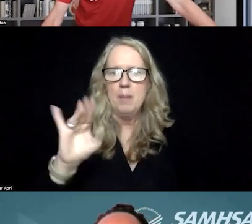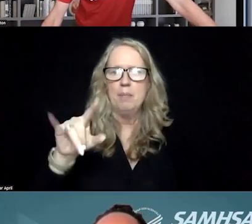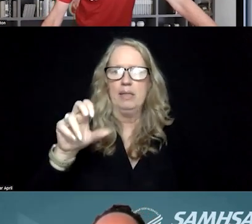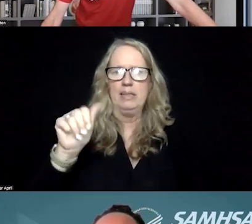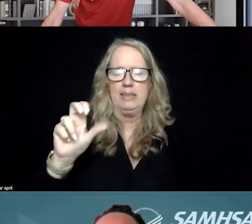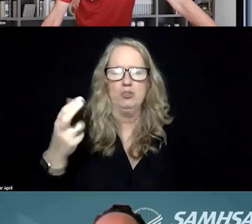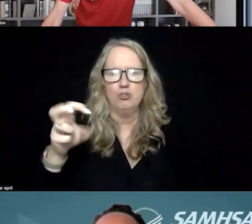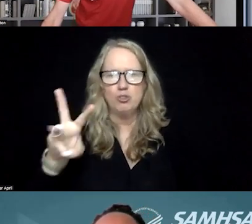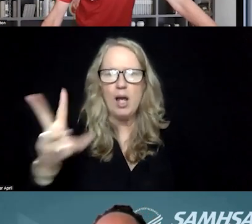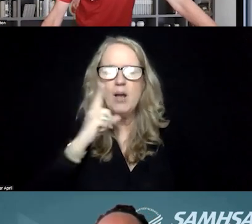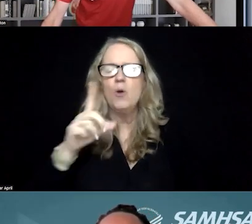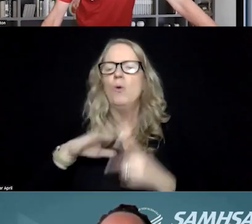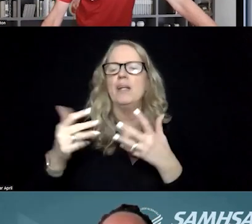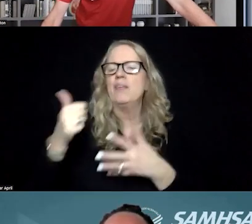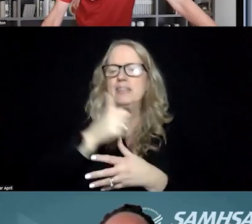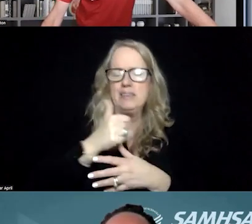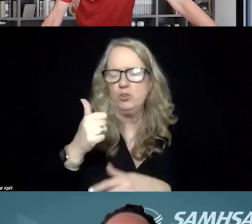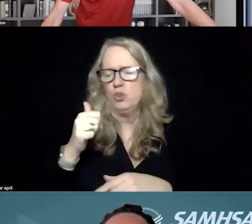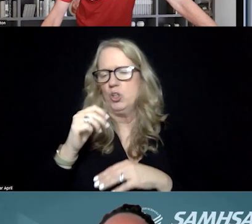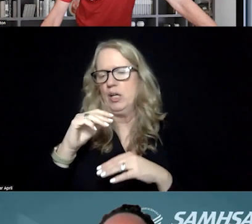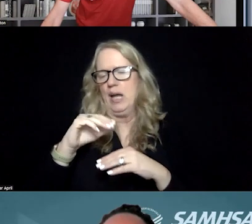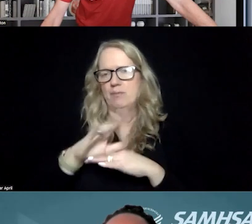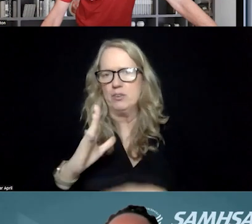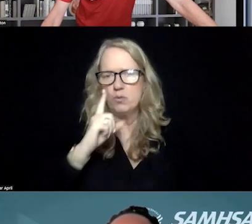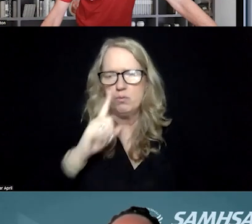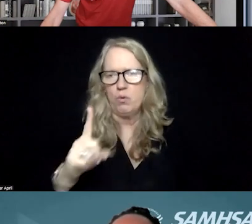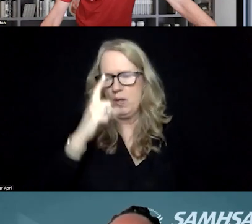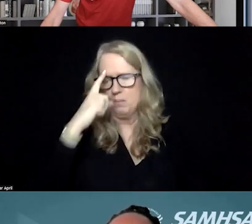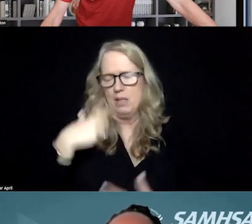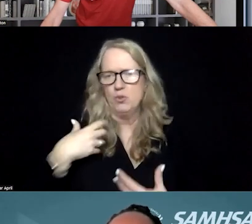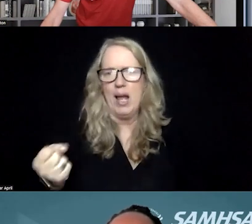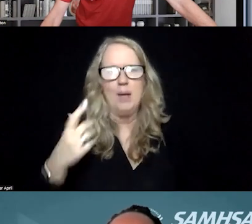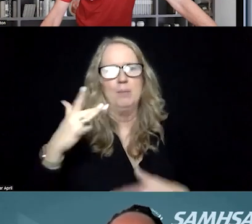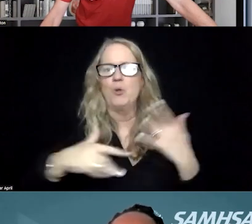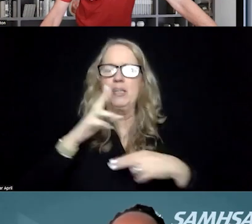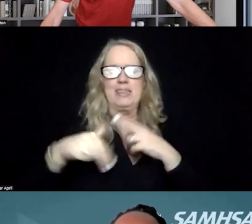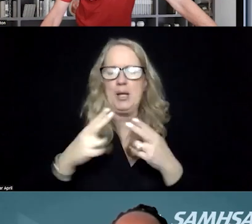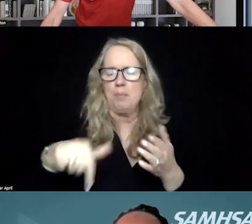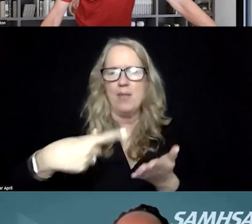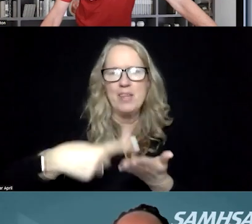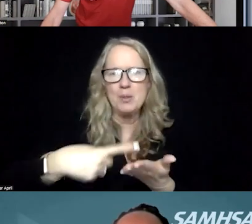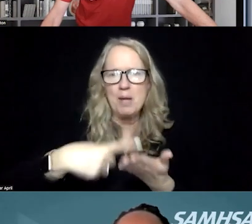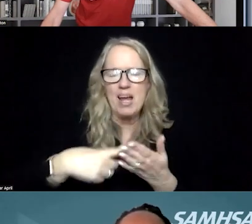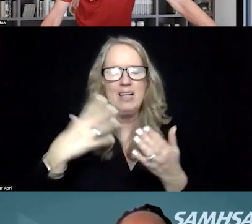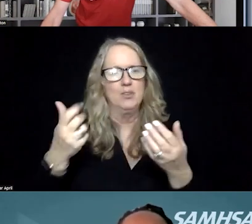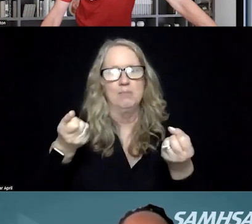FOR SAMHSA. I AM EXCITED TO BE HERE. I ECHO RICHARD AROUND HOW IMPORTANT